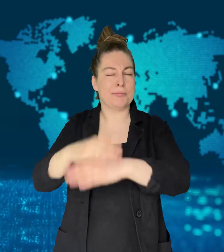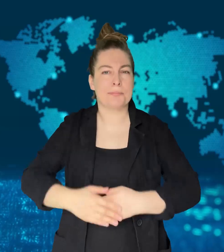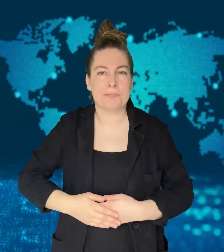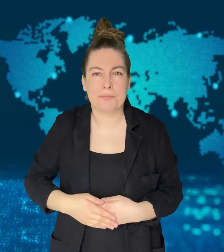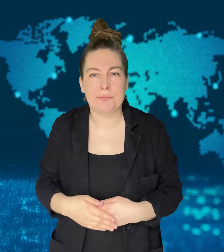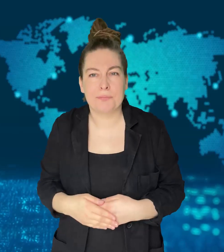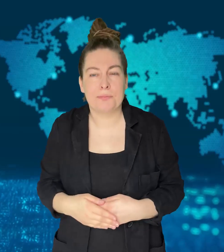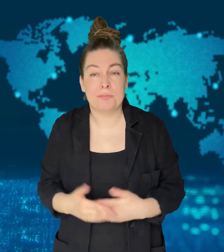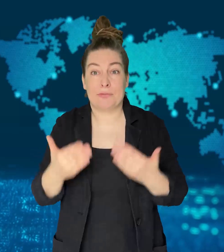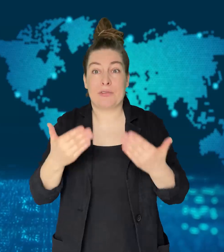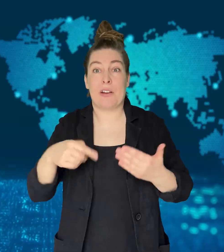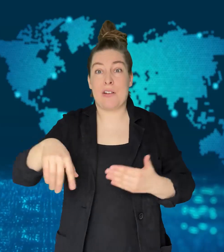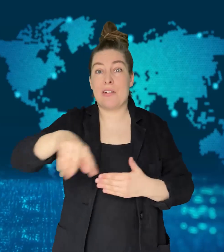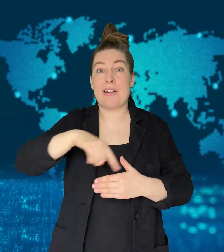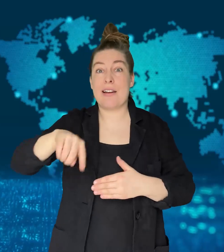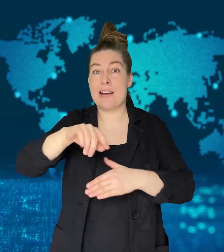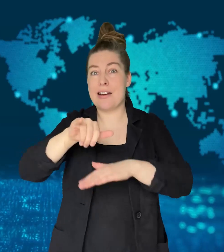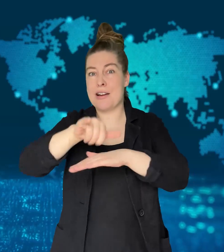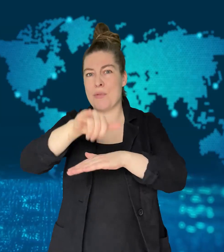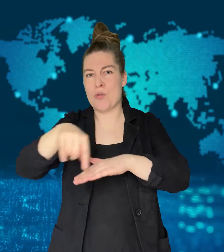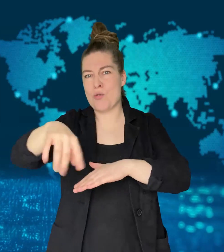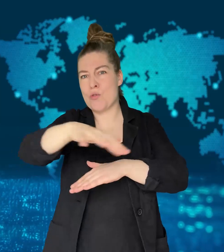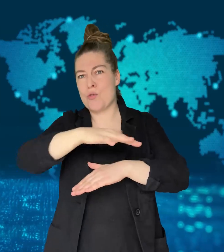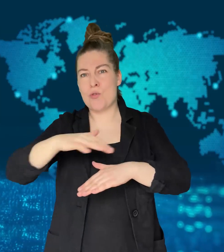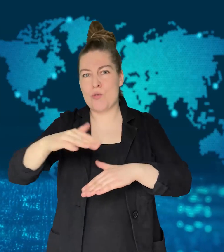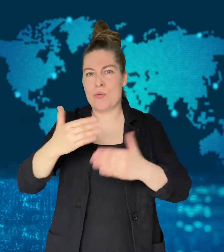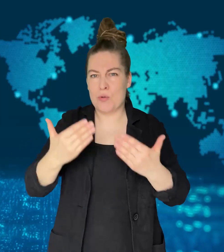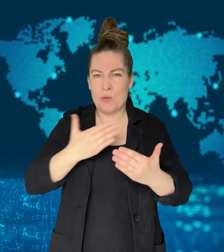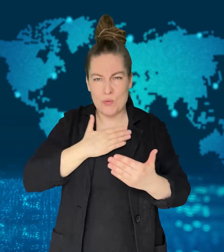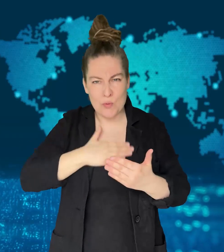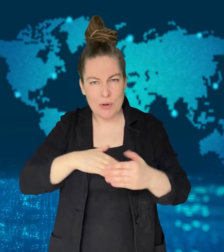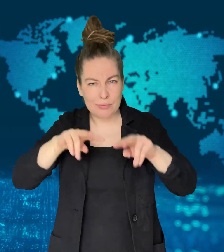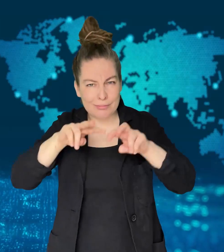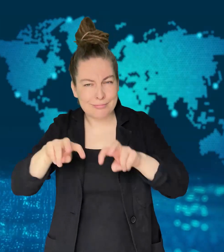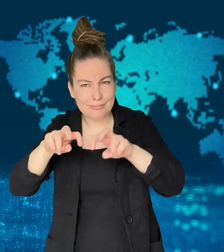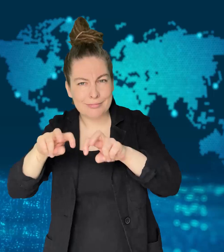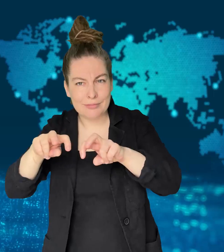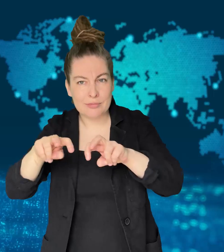The airport is looking at how the incident